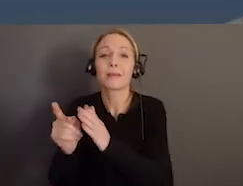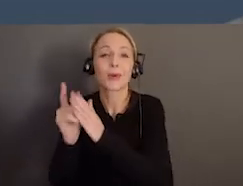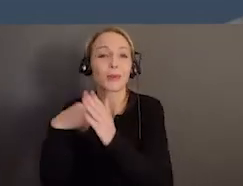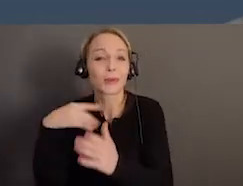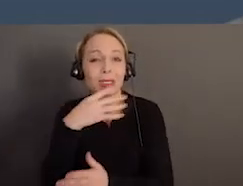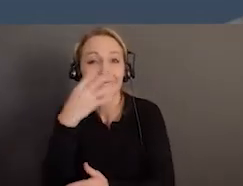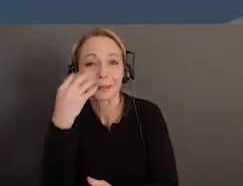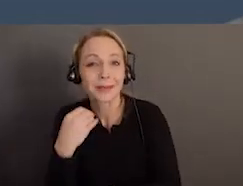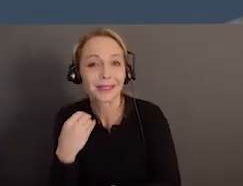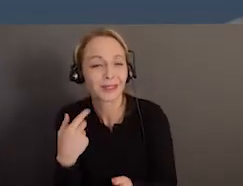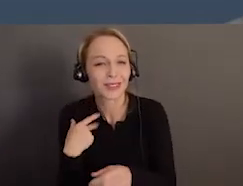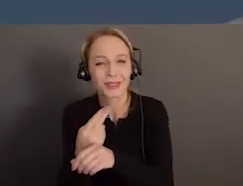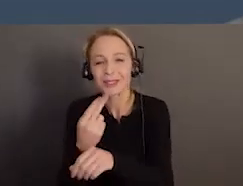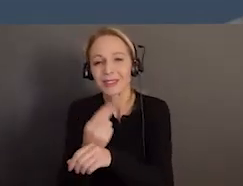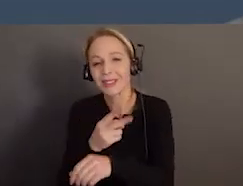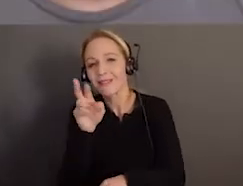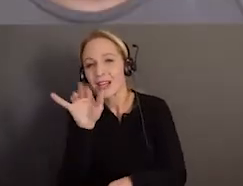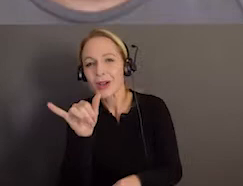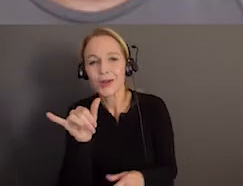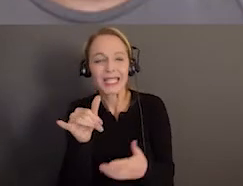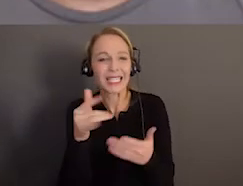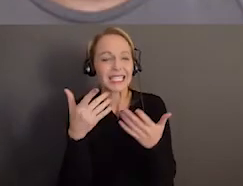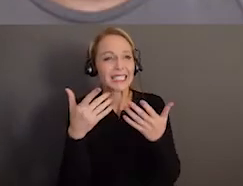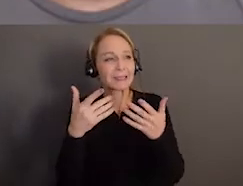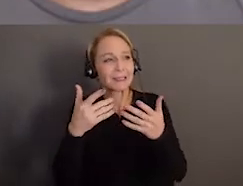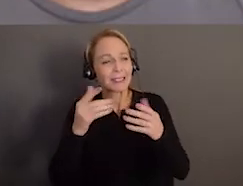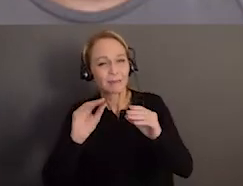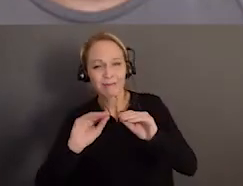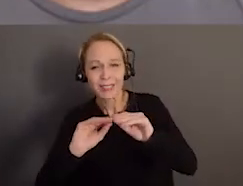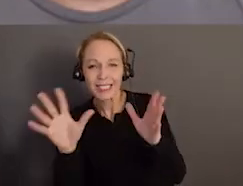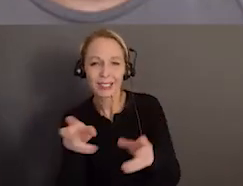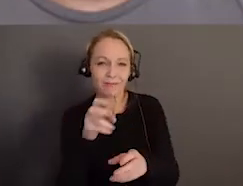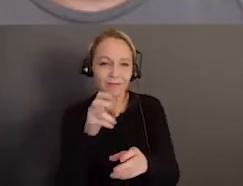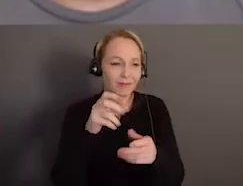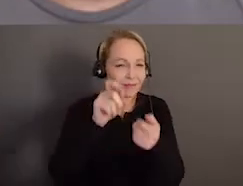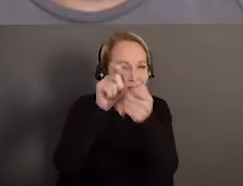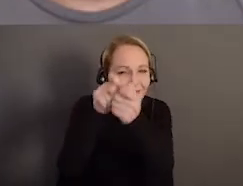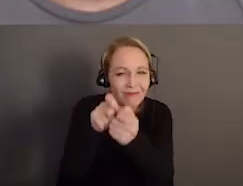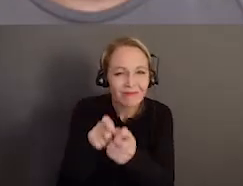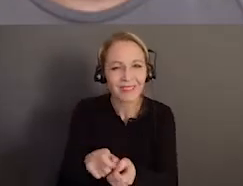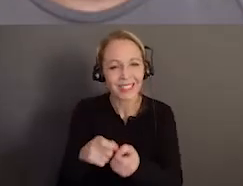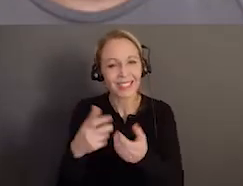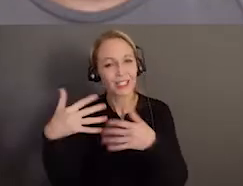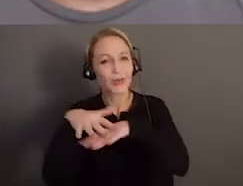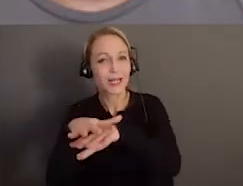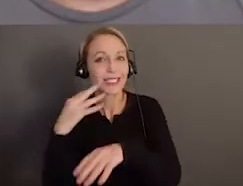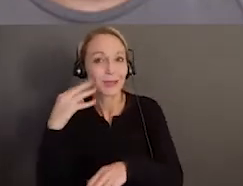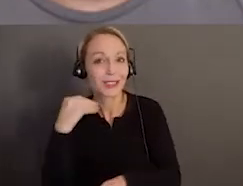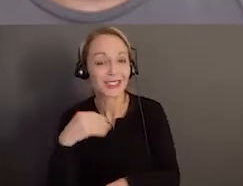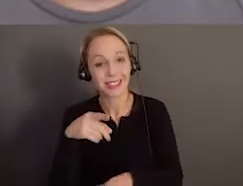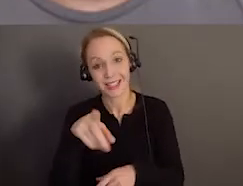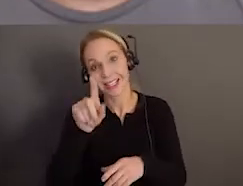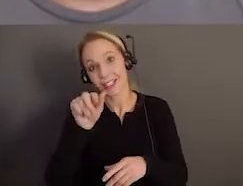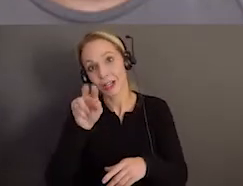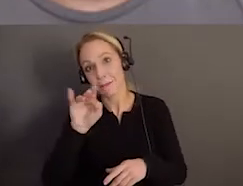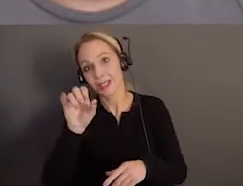USING THESE TIGHT, INTEGRATED EXPERIENCES AND DHARMESH TALKED ABOUT WITH VOLVO AND WHAT A RELEASE TO HAVE